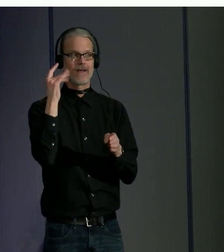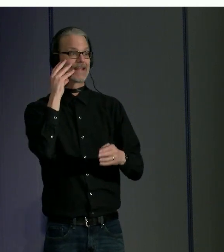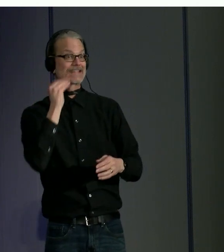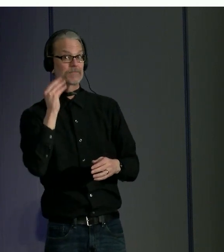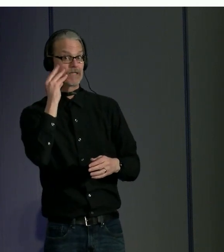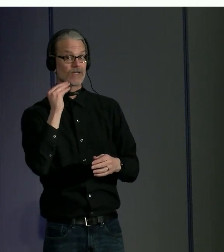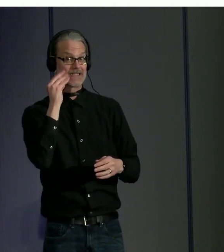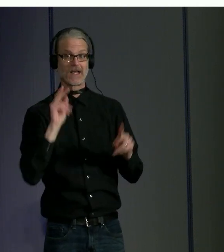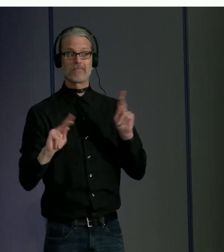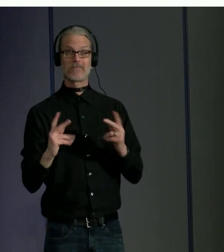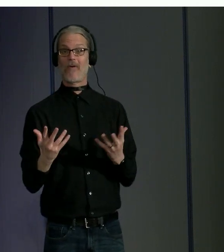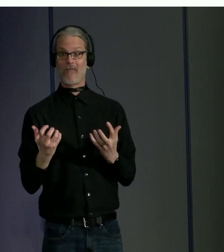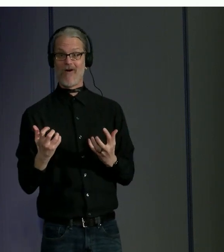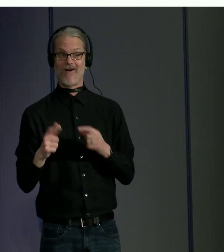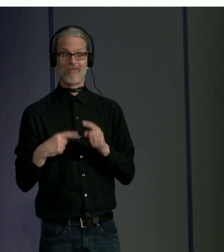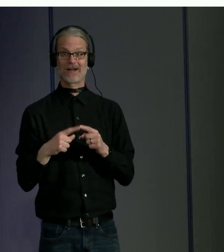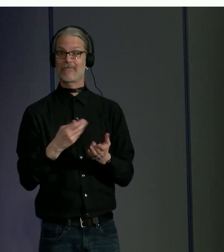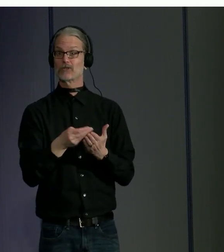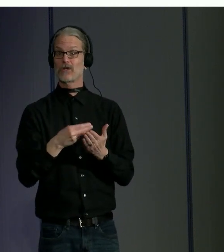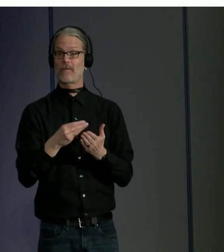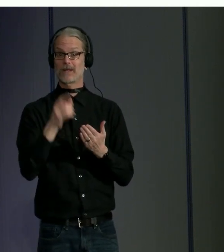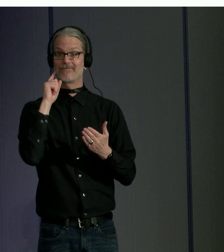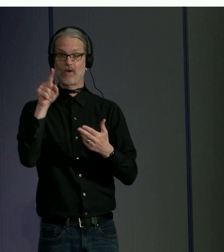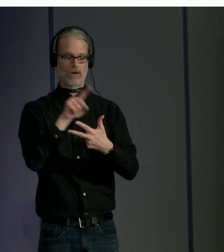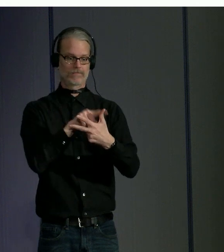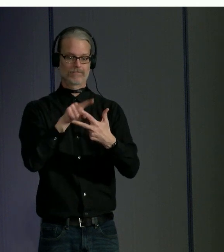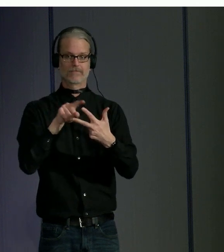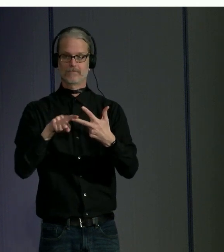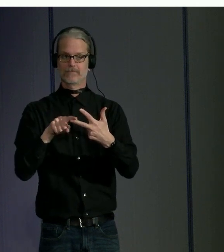that people want when they're shopping for those different things are different.